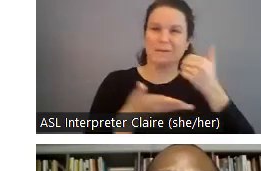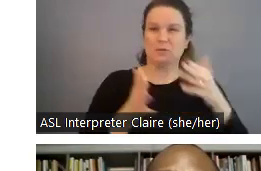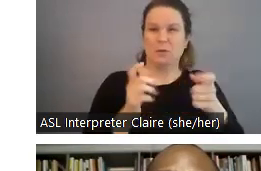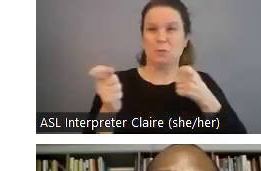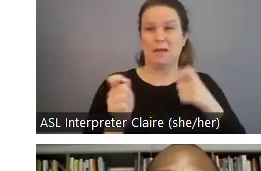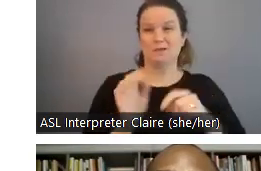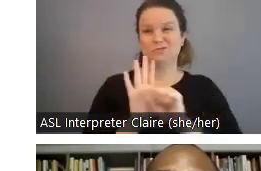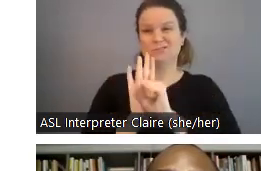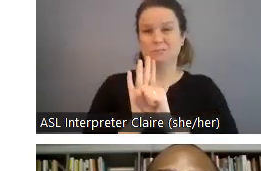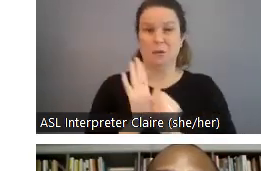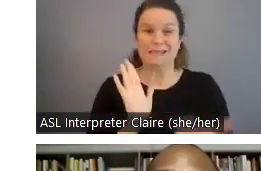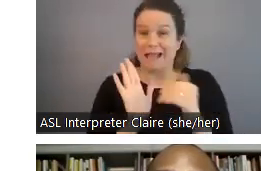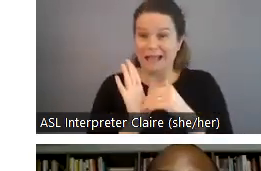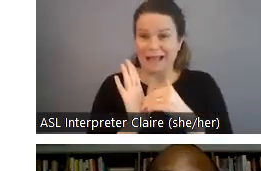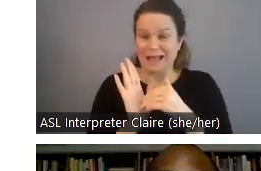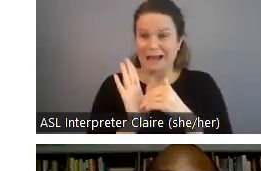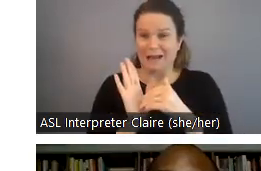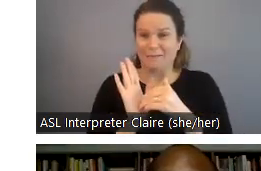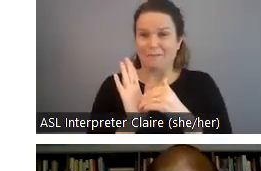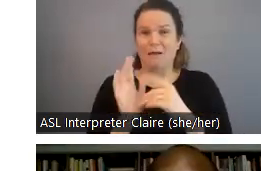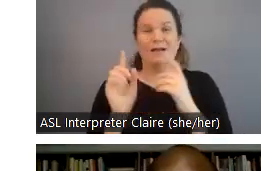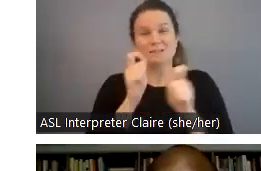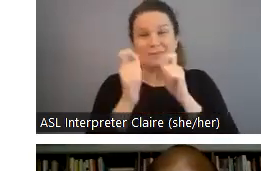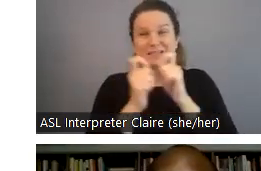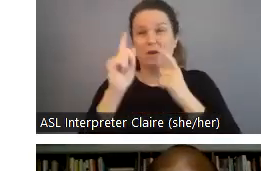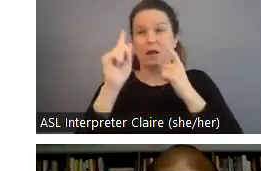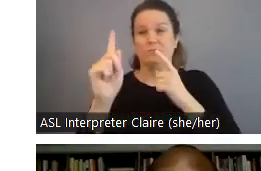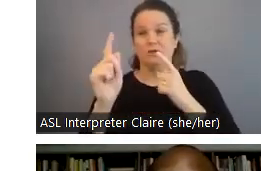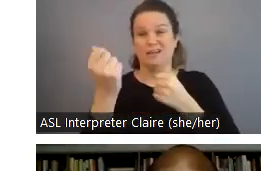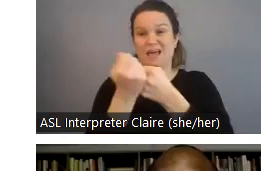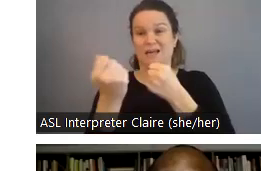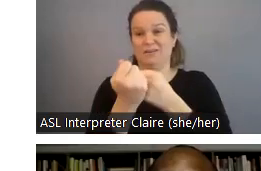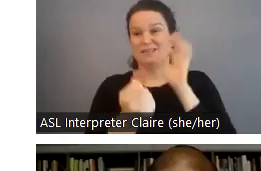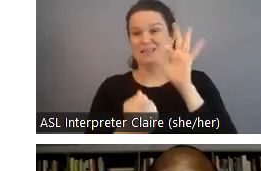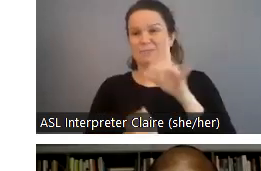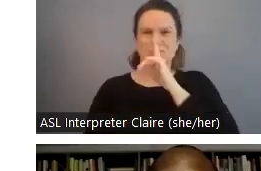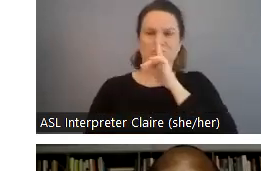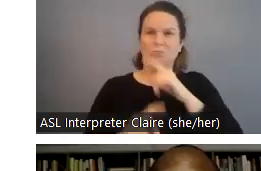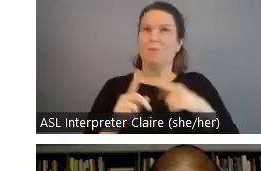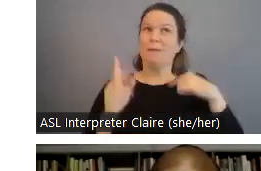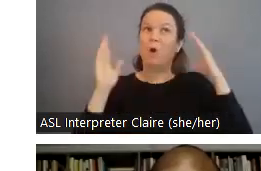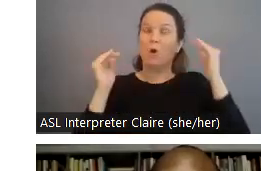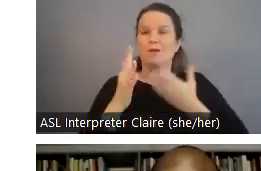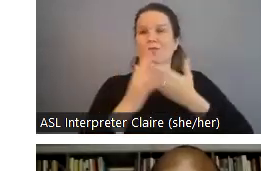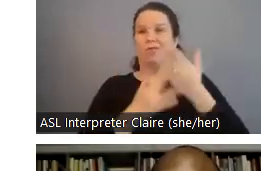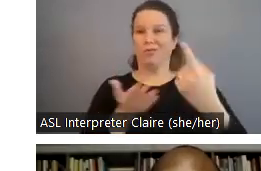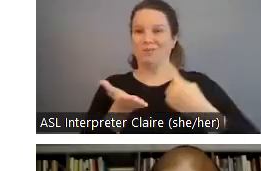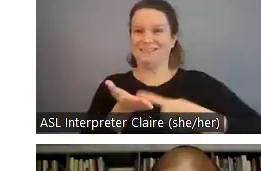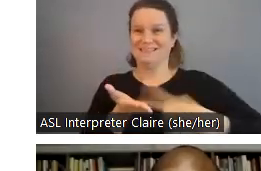don't get, I don't necessarily name as an objective to give you advocacy tips, but my hope is that, by talking about these